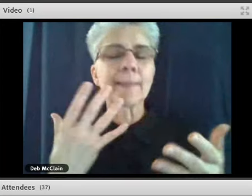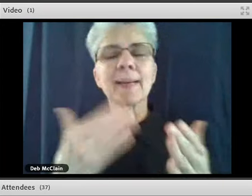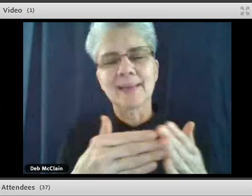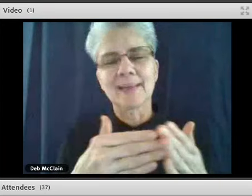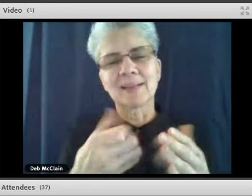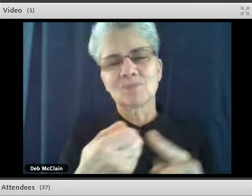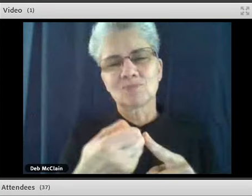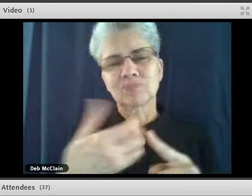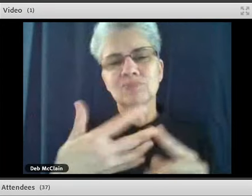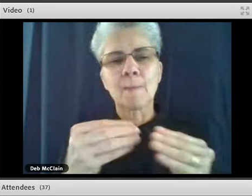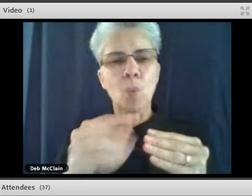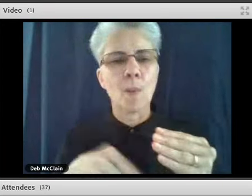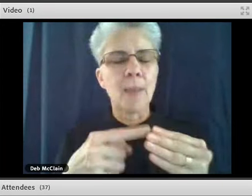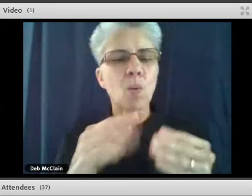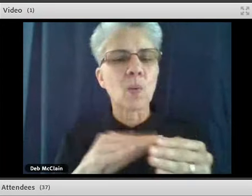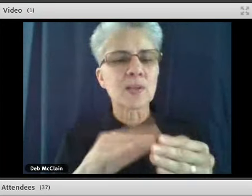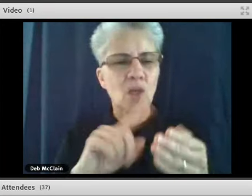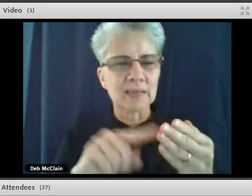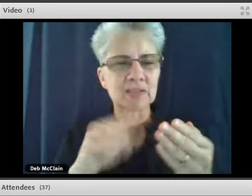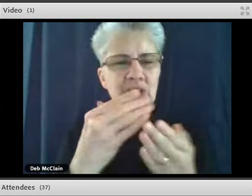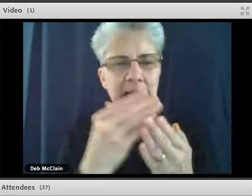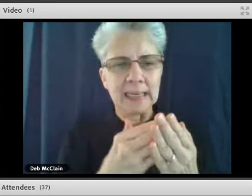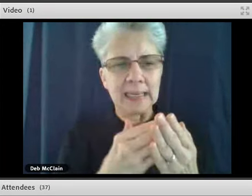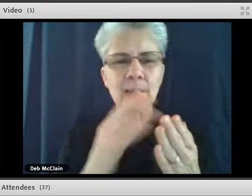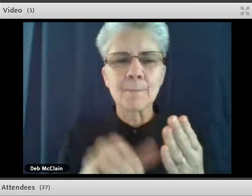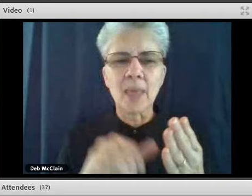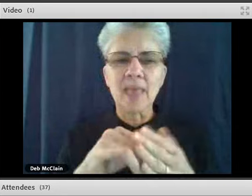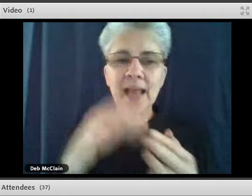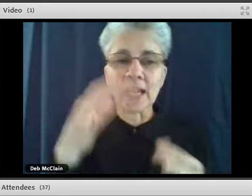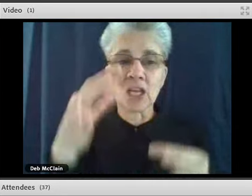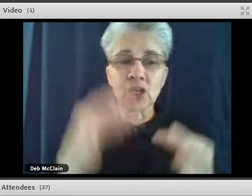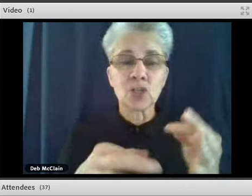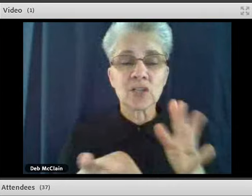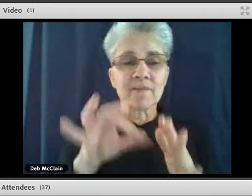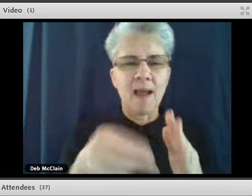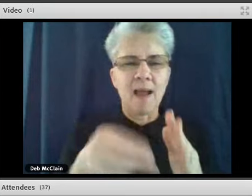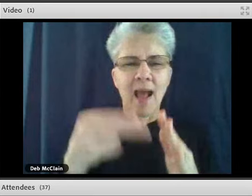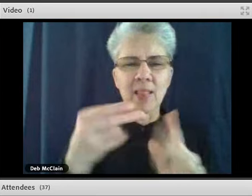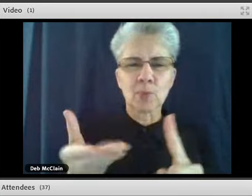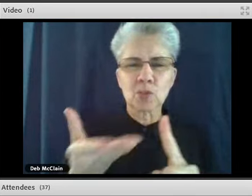and again, I'll talk a little bit more in detail about what's on the checklist, is that judges find highly persuasive